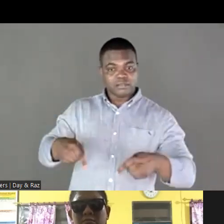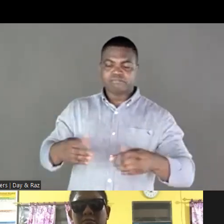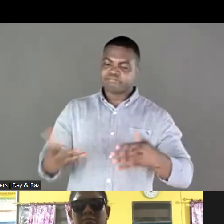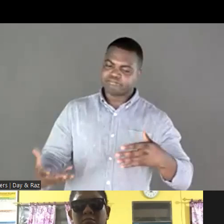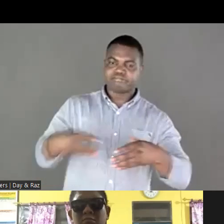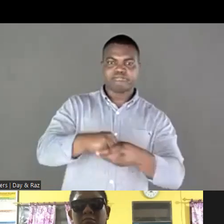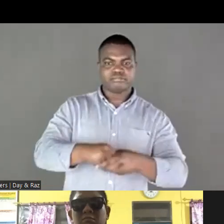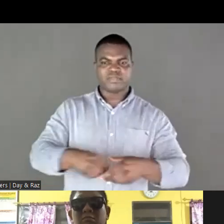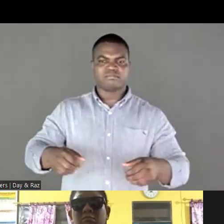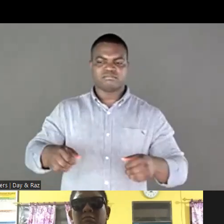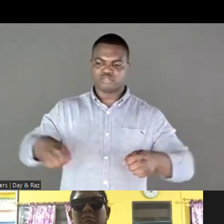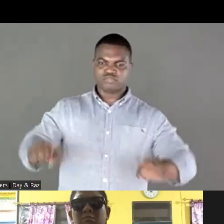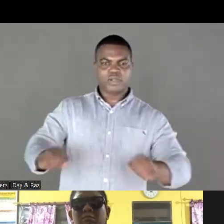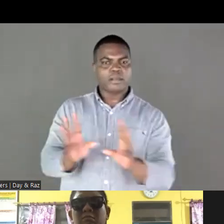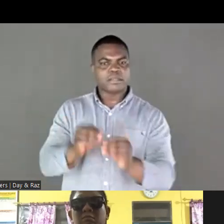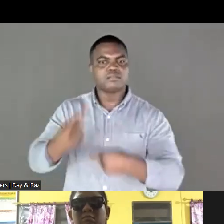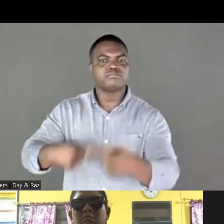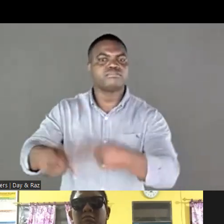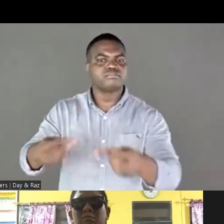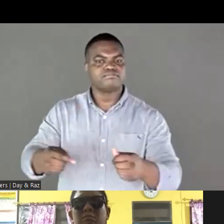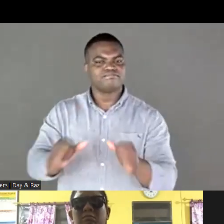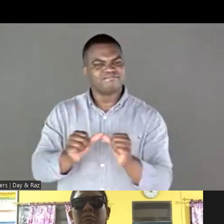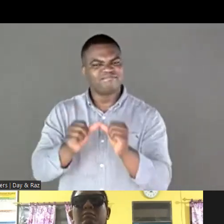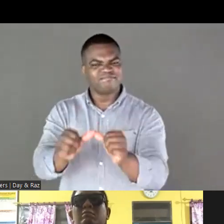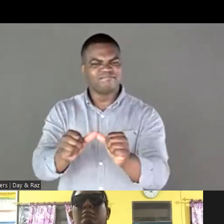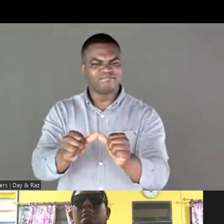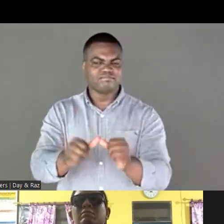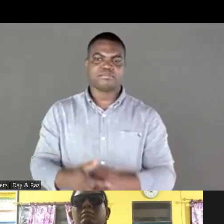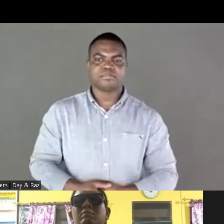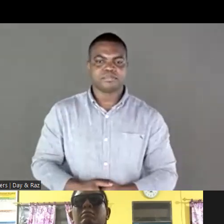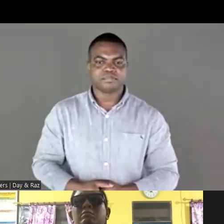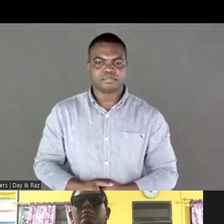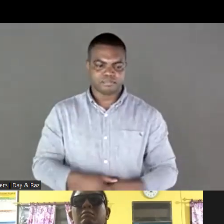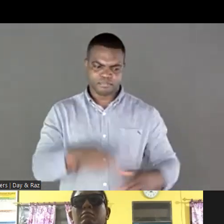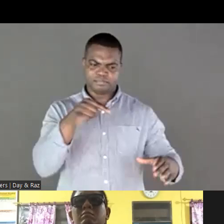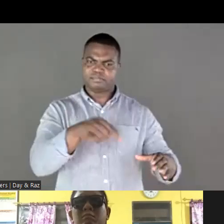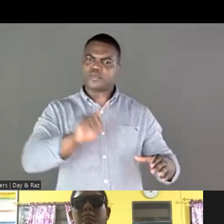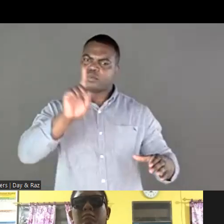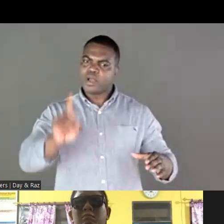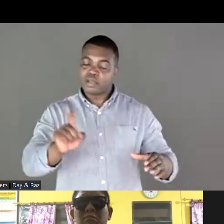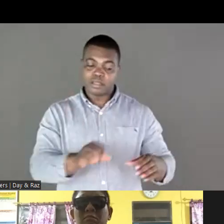profile nests of our members, we can expedite advocacy objectives that the International